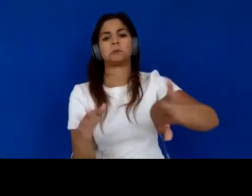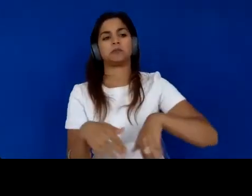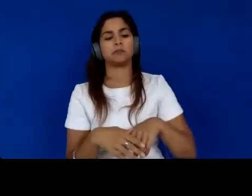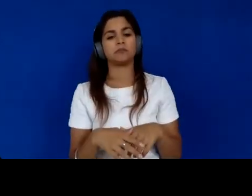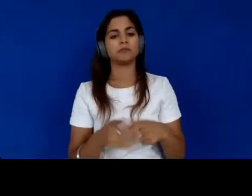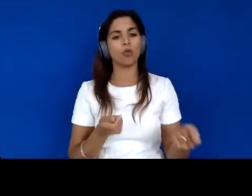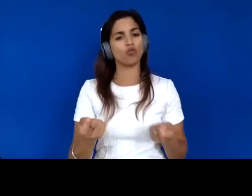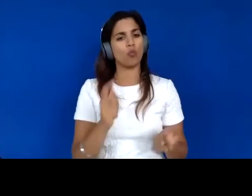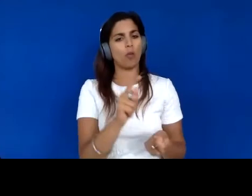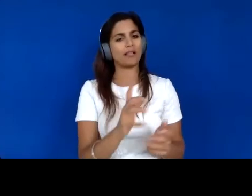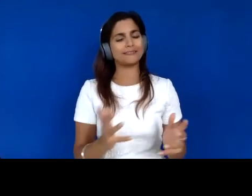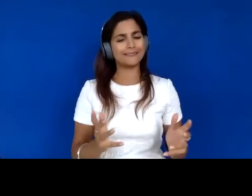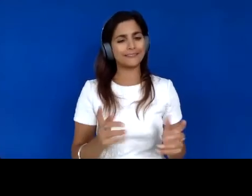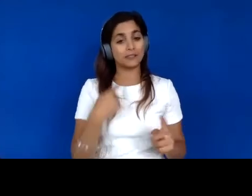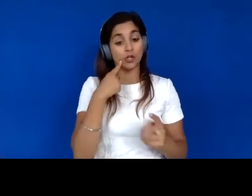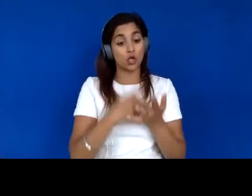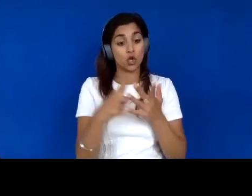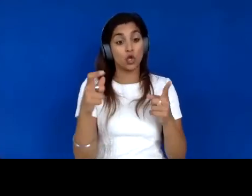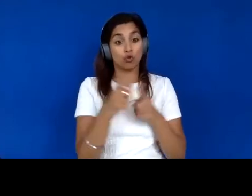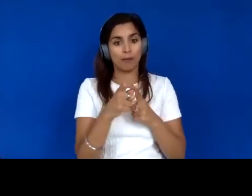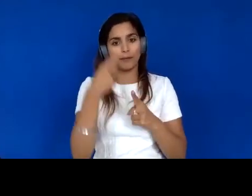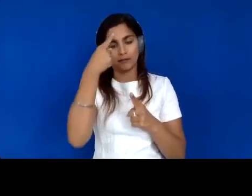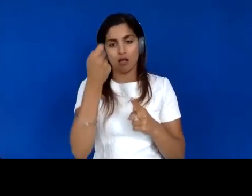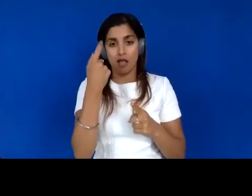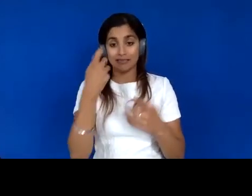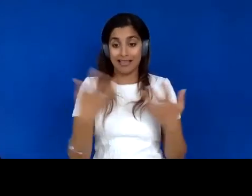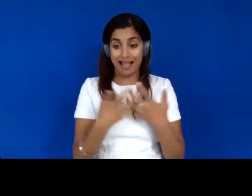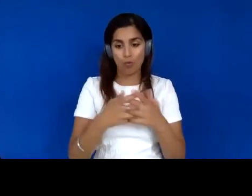medical research itself critiquing the Indian government's inaction and hoping